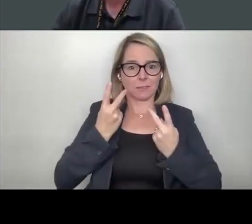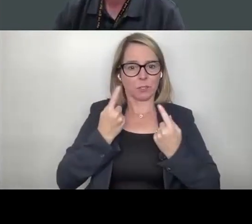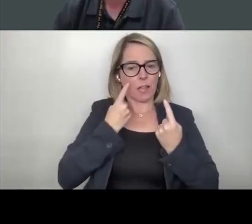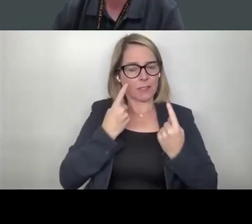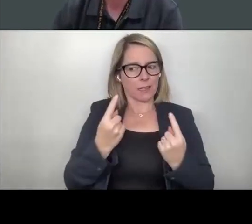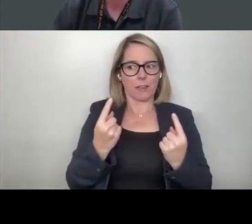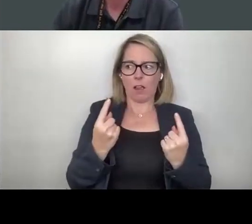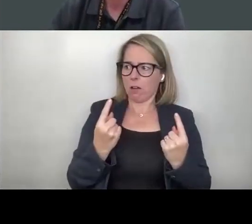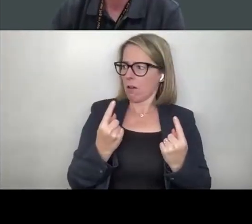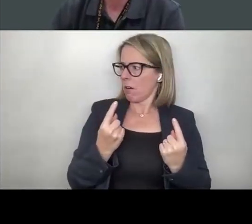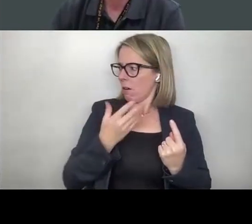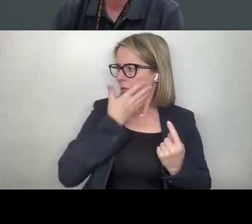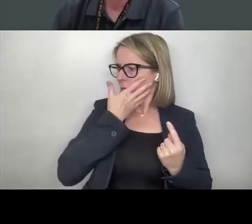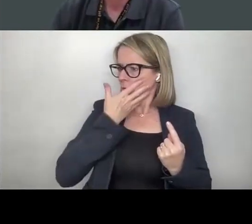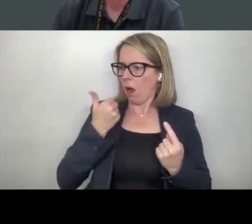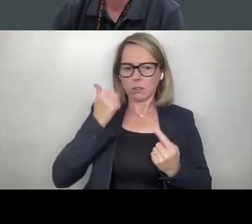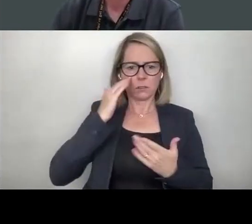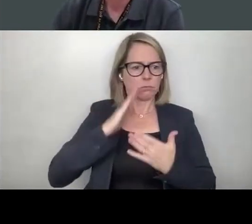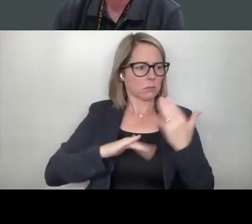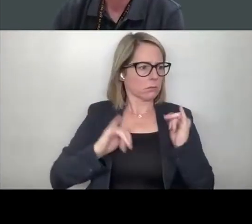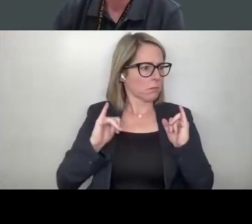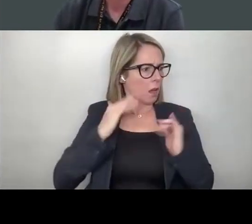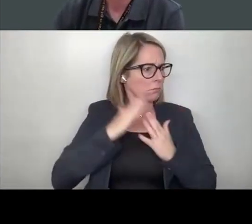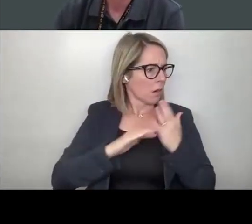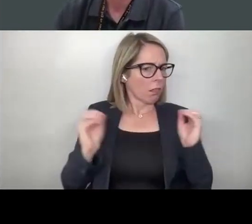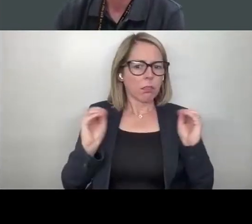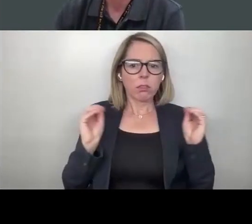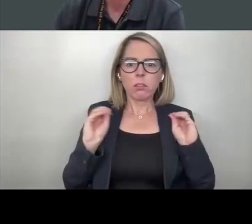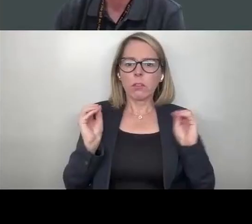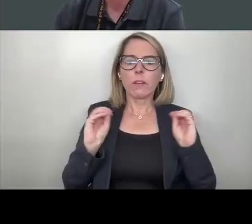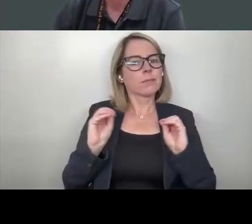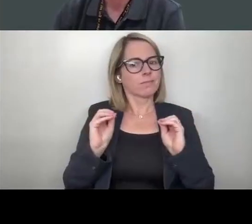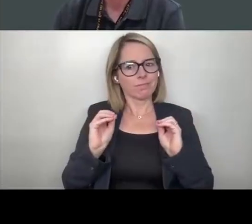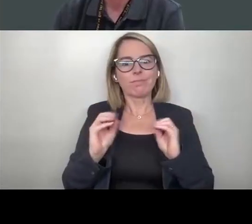as well coming to hospital. And that's really helpful because a lot of people